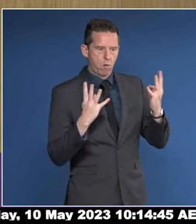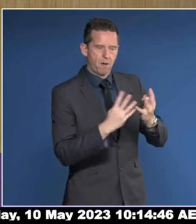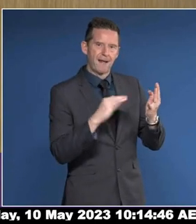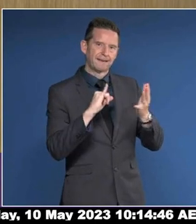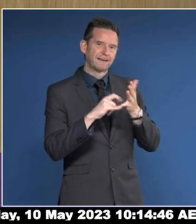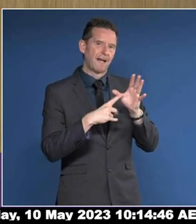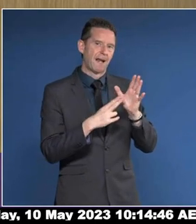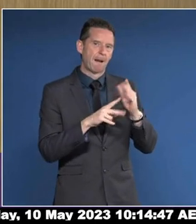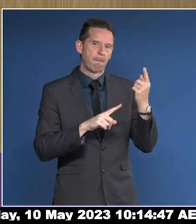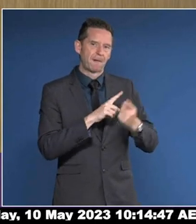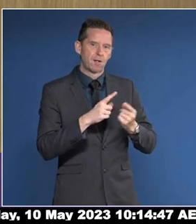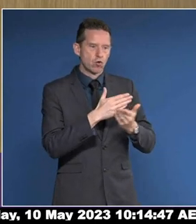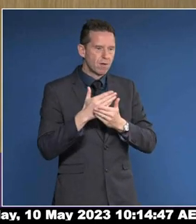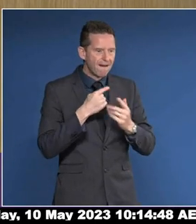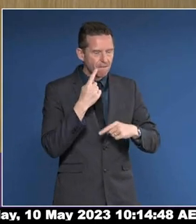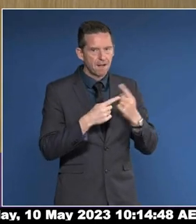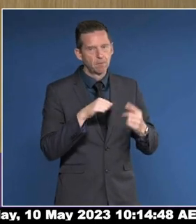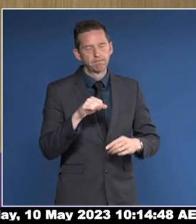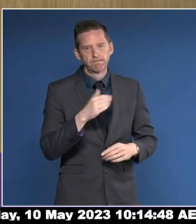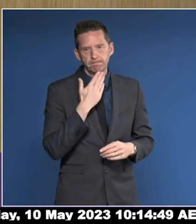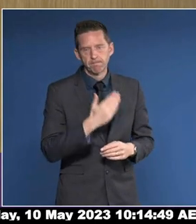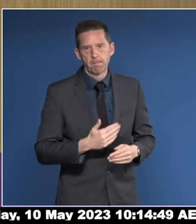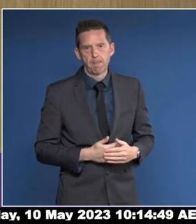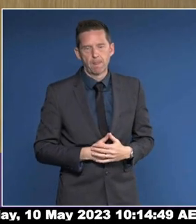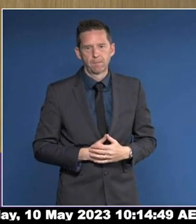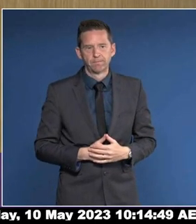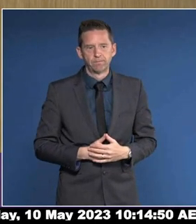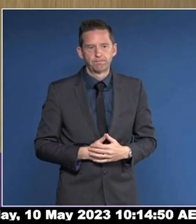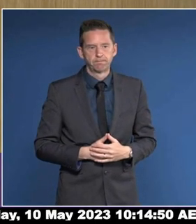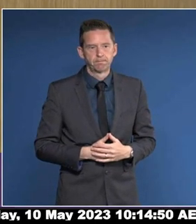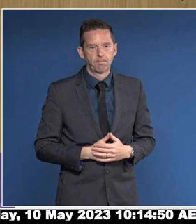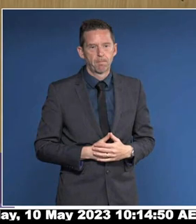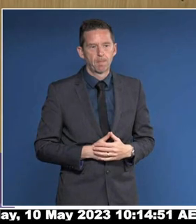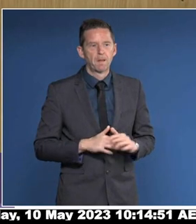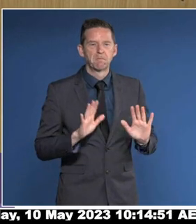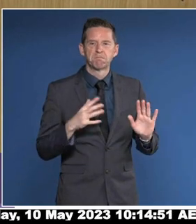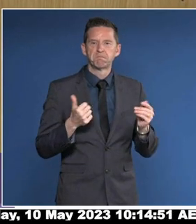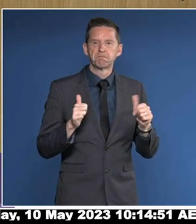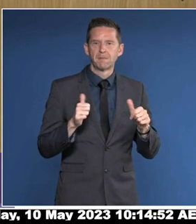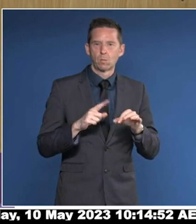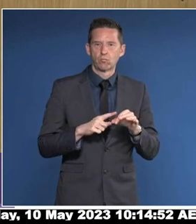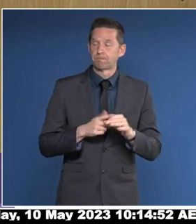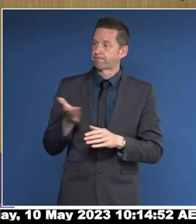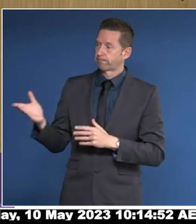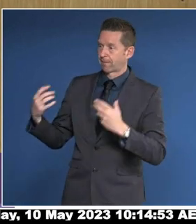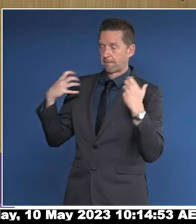is sharing information. So thank you. COMMISSIONER MASON: Thank you, Commissioner. COMMISSIONER McEWIN: Commissioner Ryan. Thanks, Mr Chair.